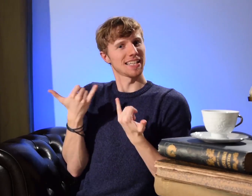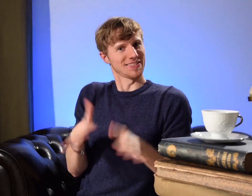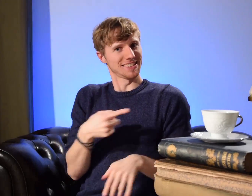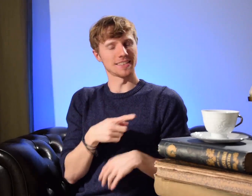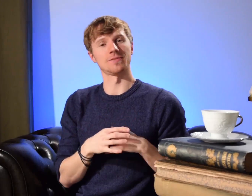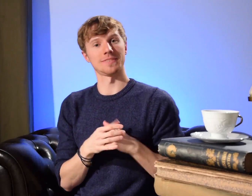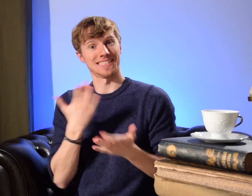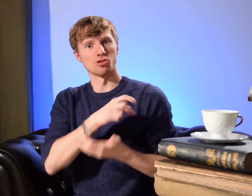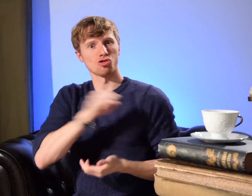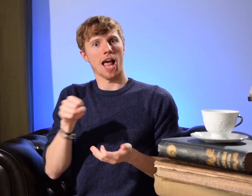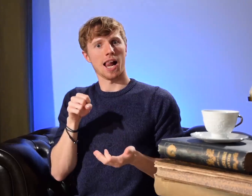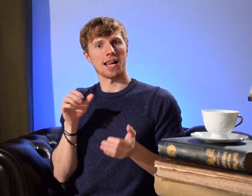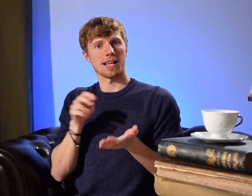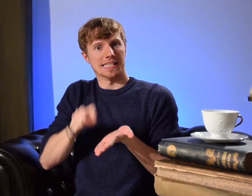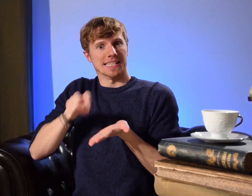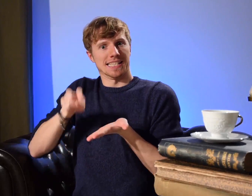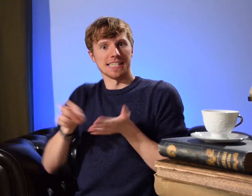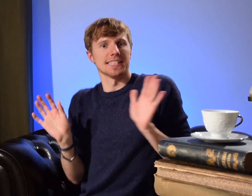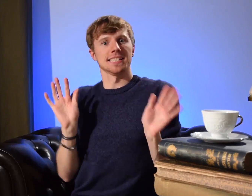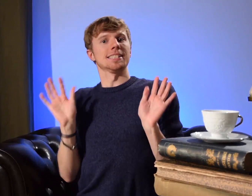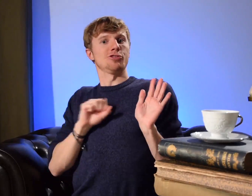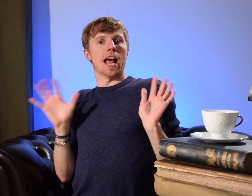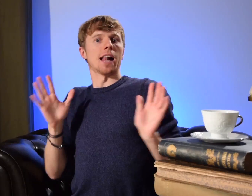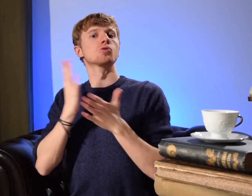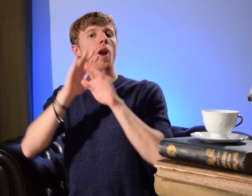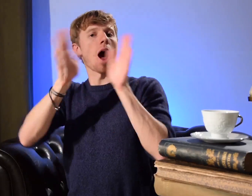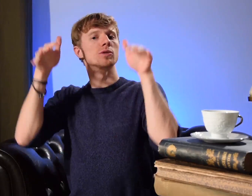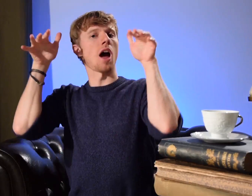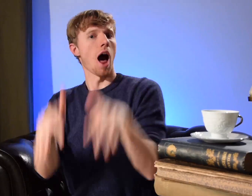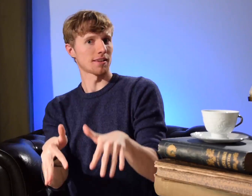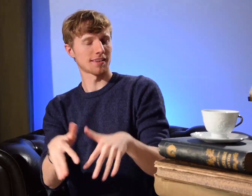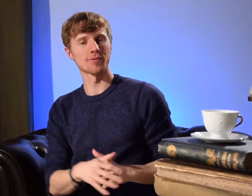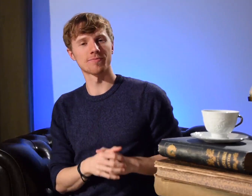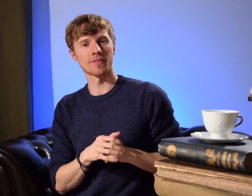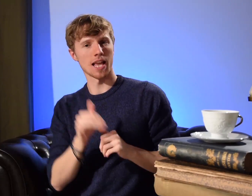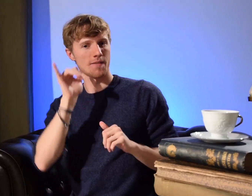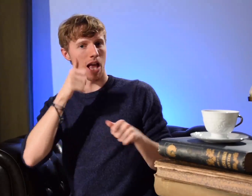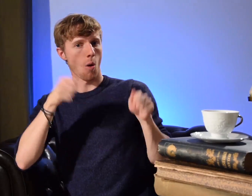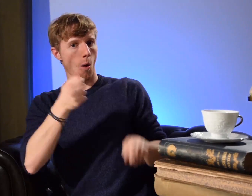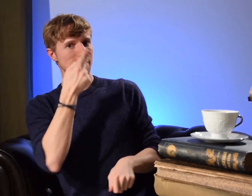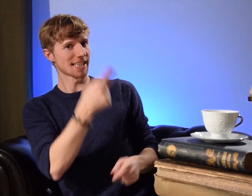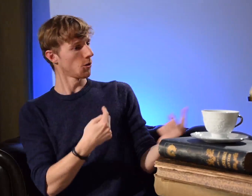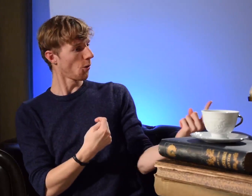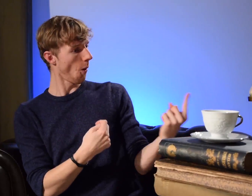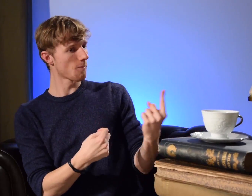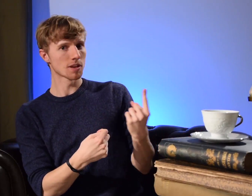so she determinedly walked towards Mother Hulda´s home.